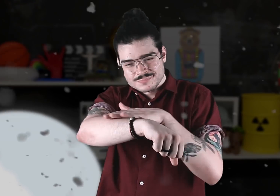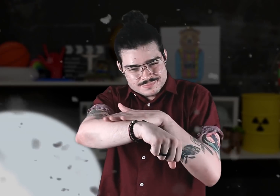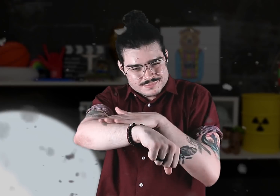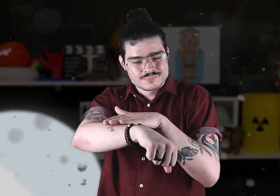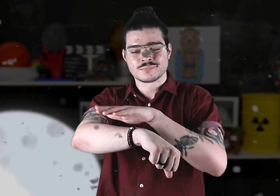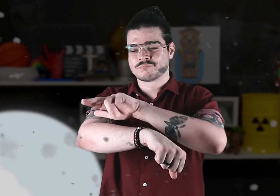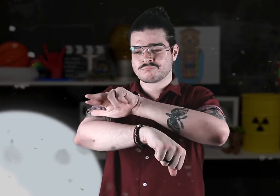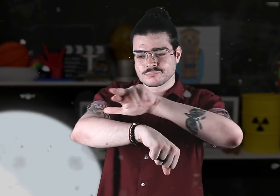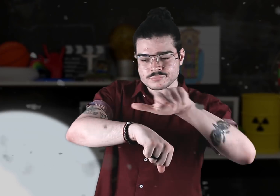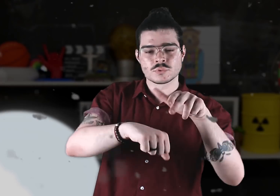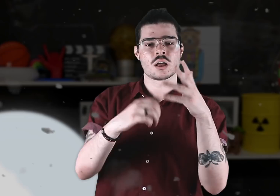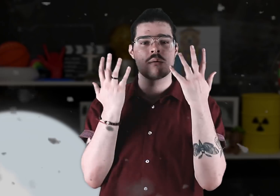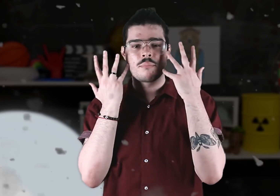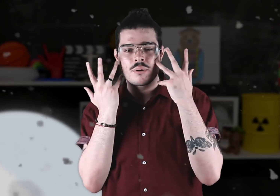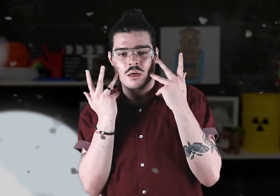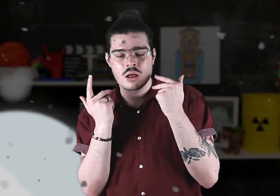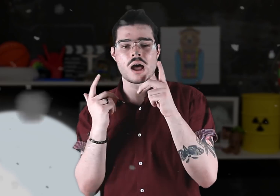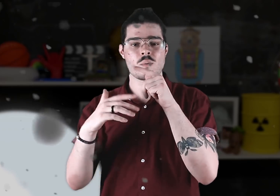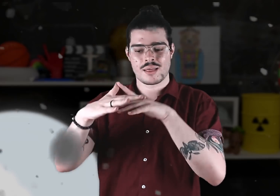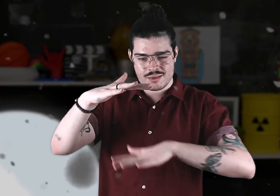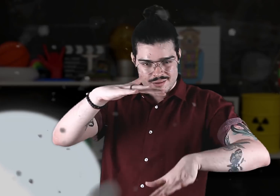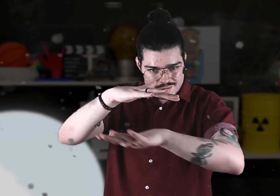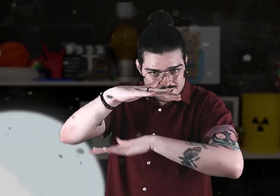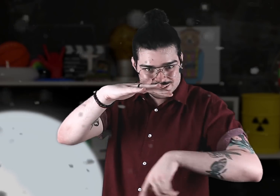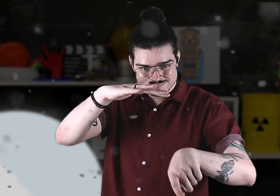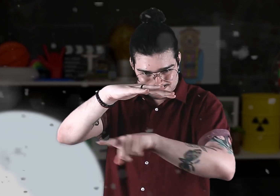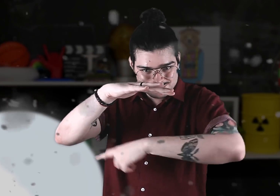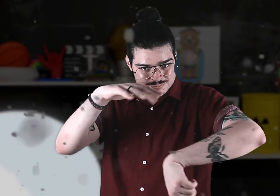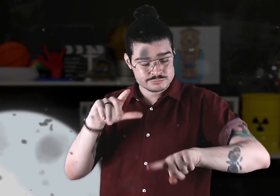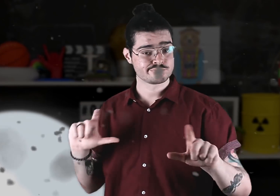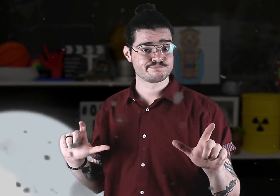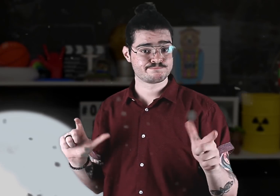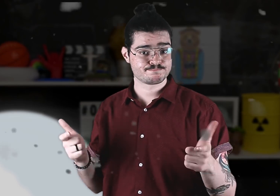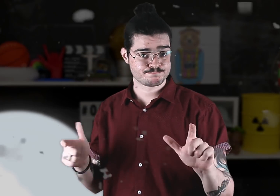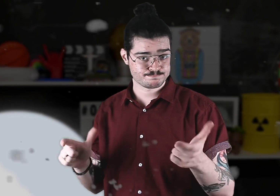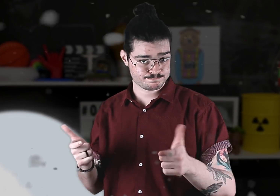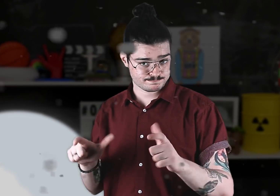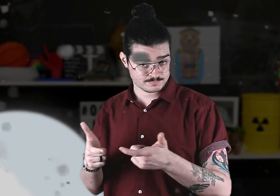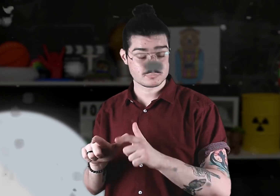Species of marine animals have become extinct!